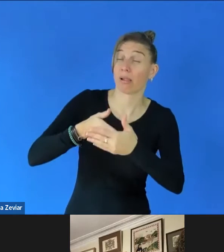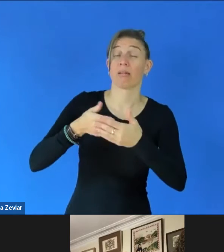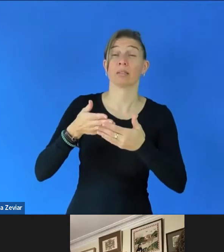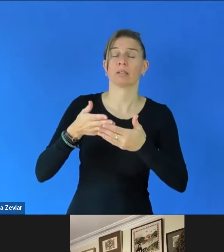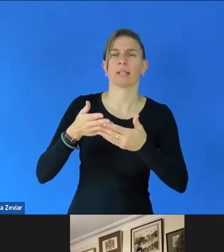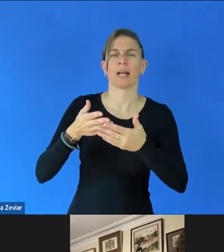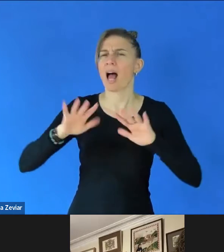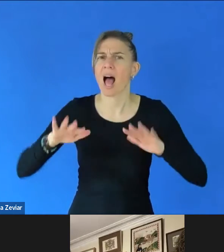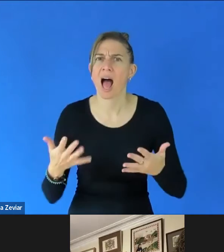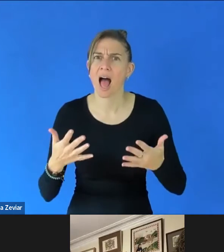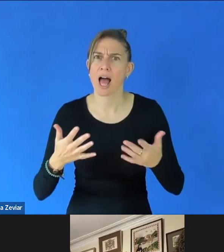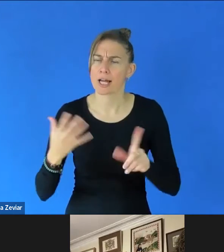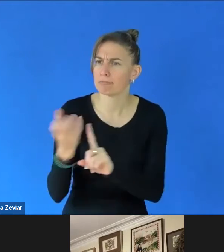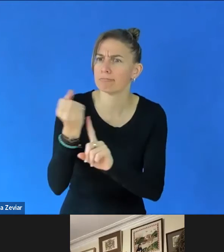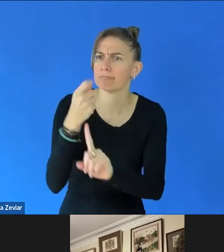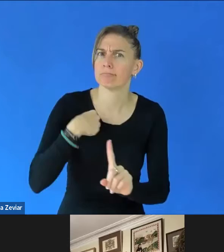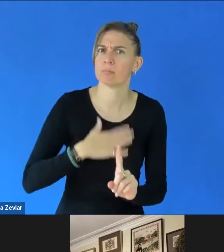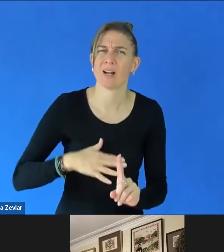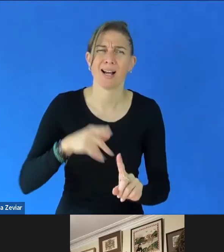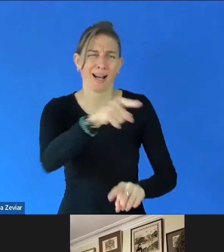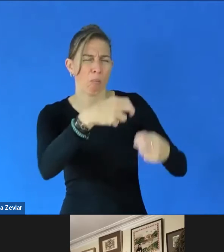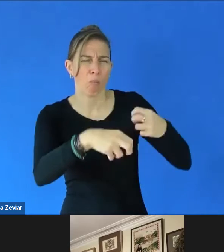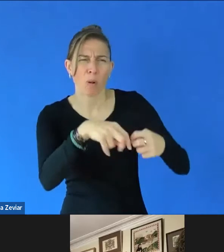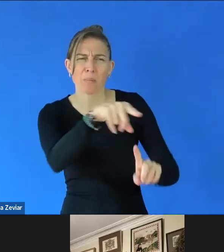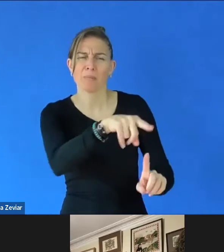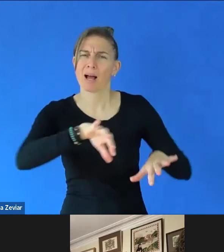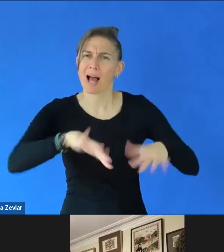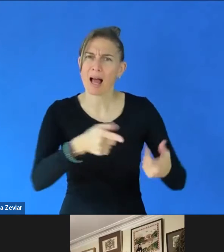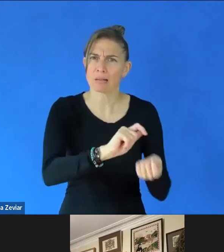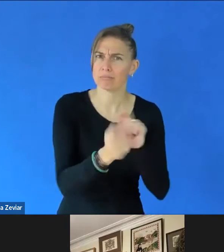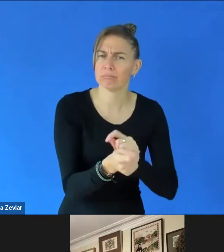with organisations around the world to identify the development challenges.